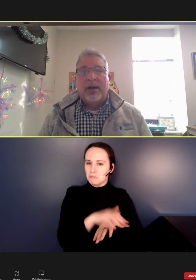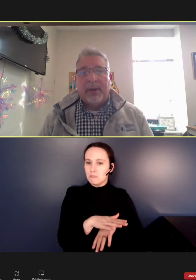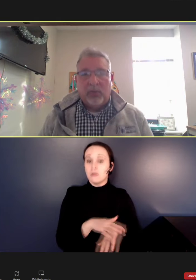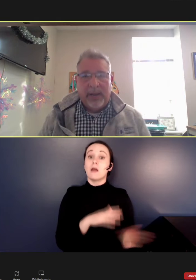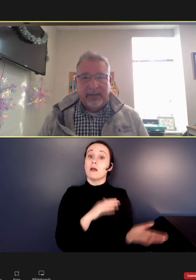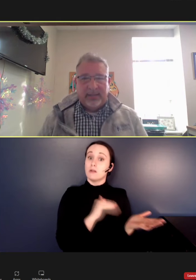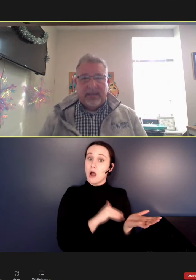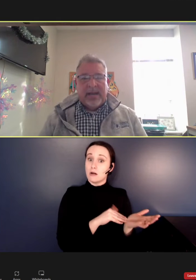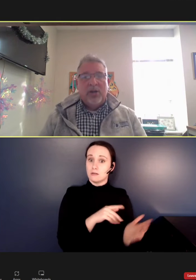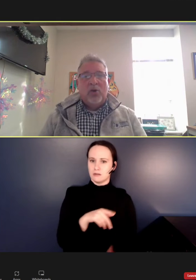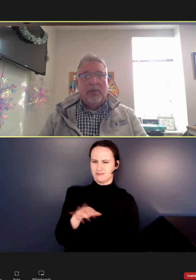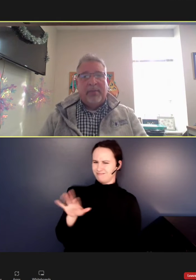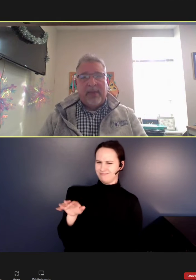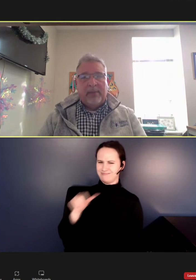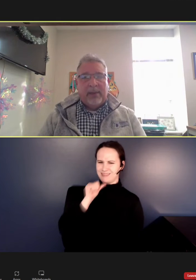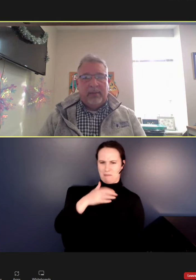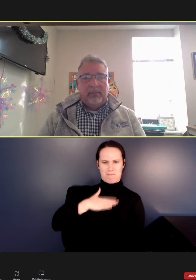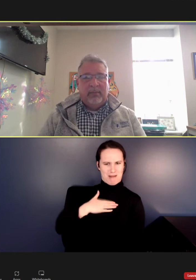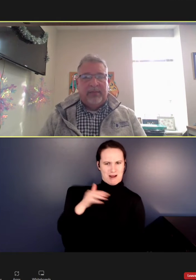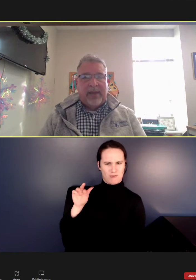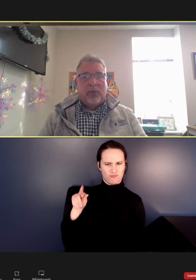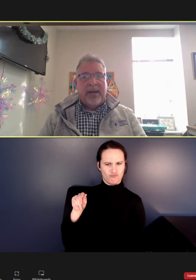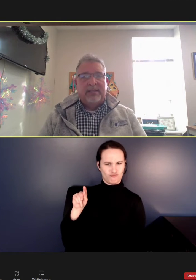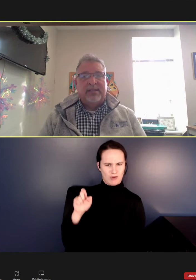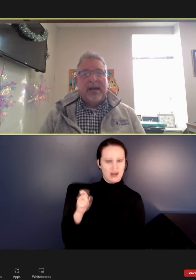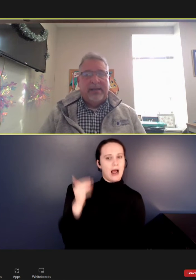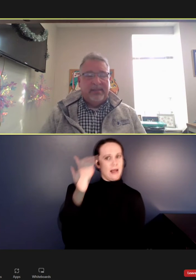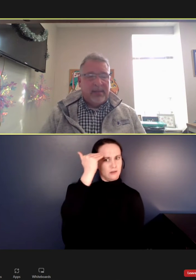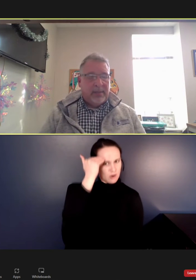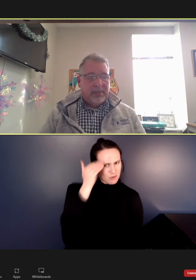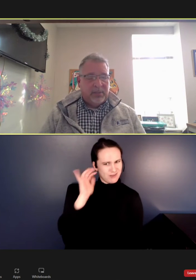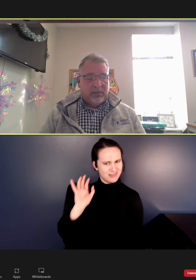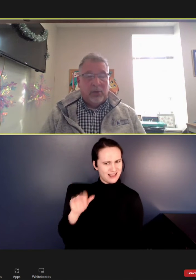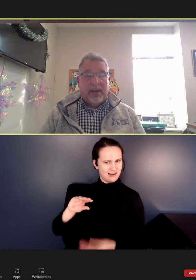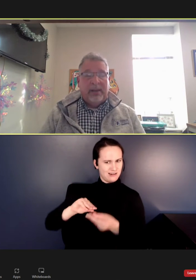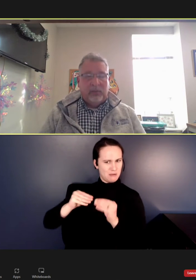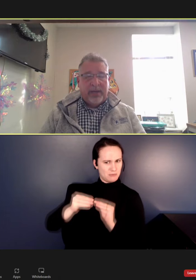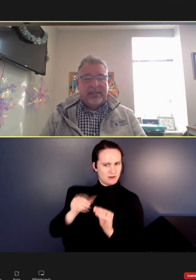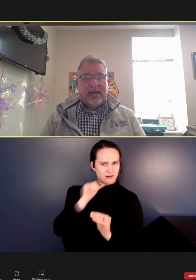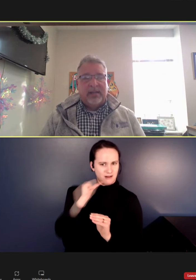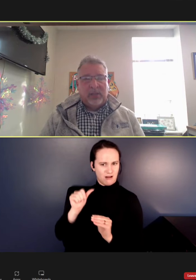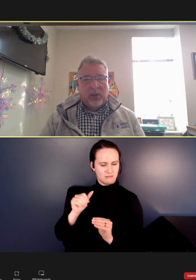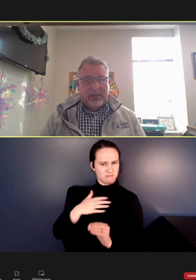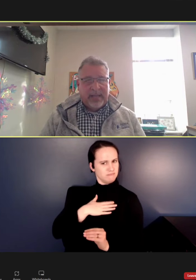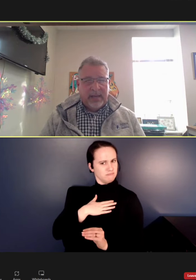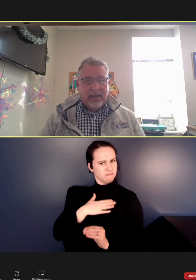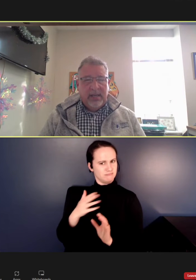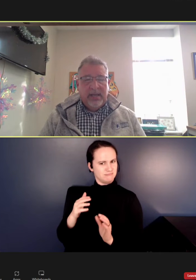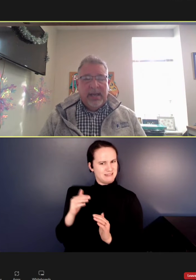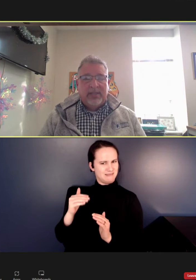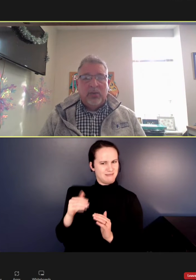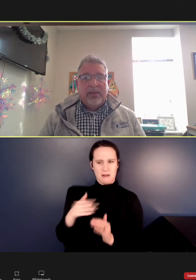are not my rates. I know that rate is not as -- or my rate is not as low as that. And so,